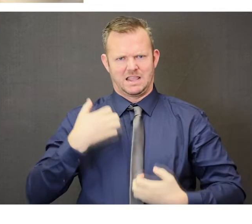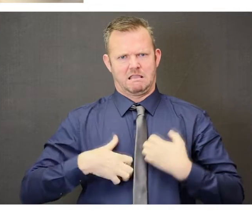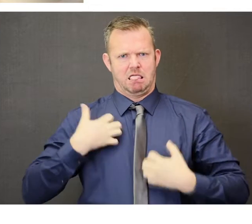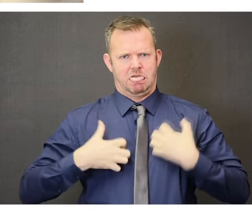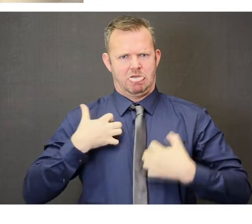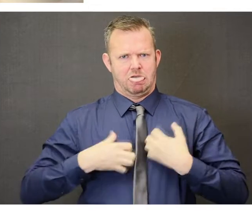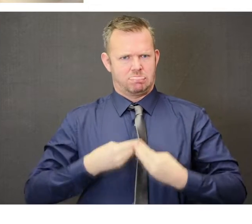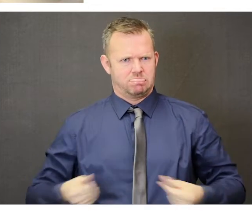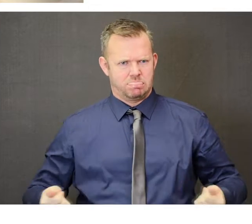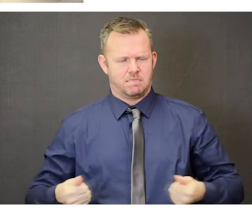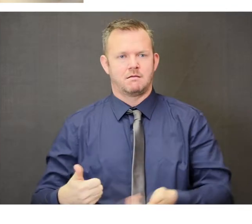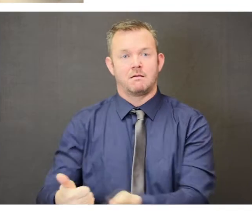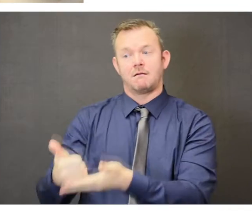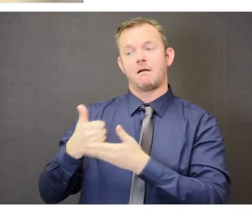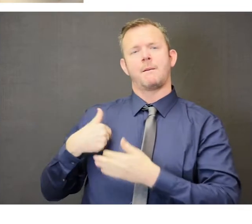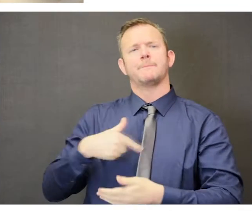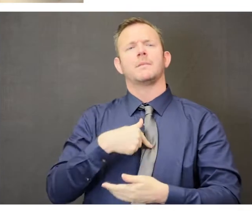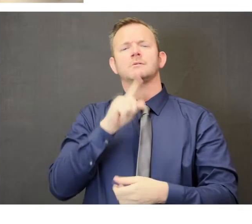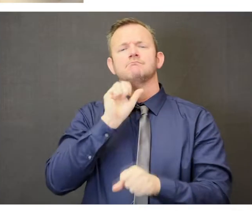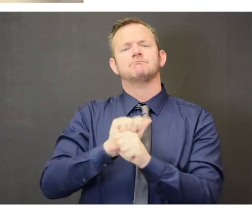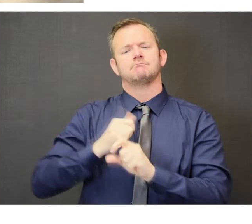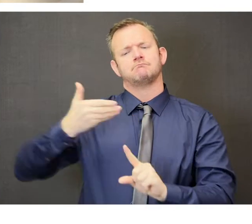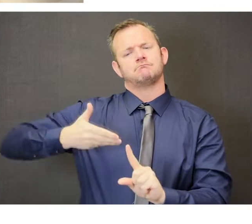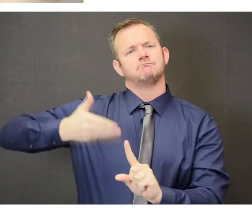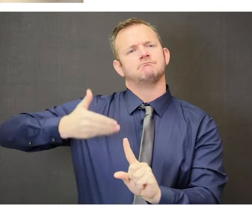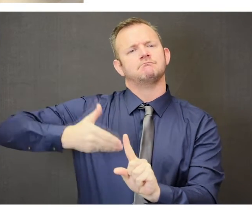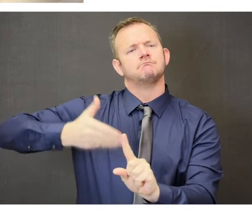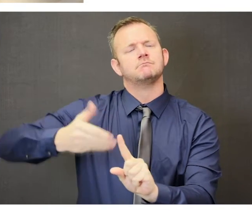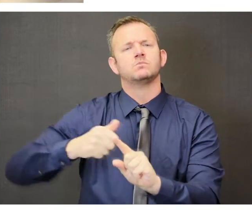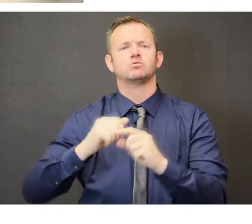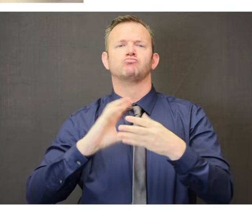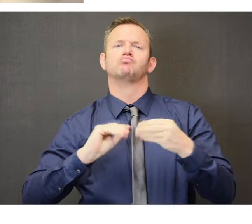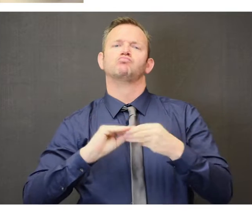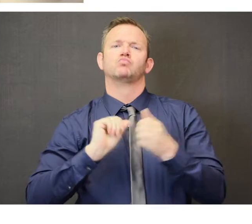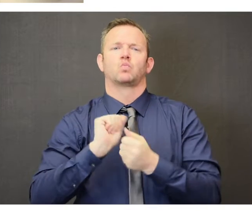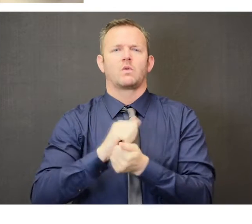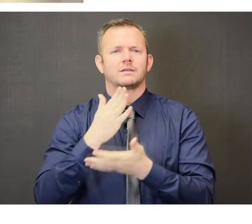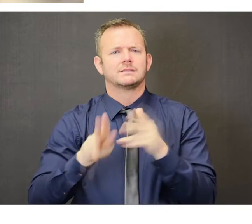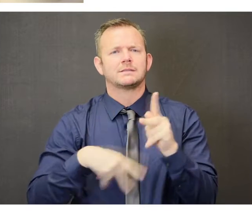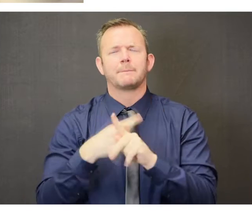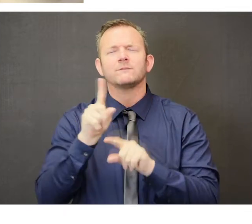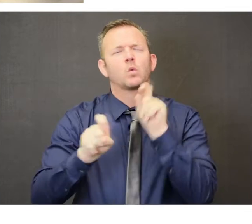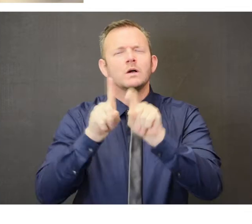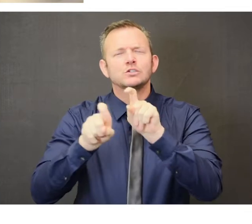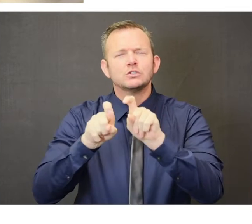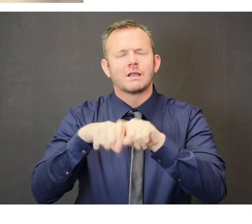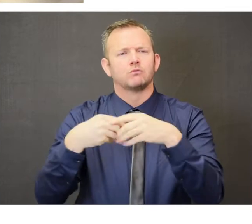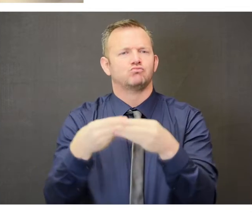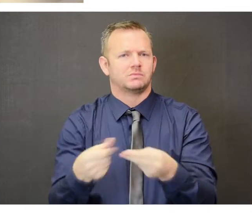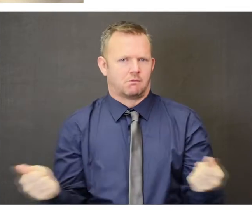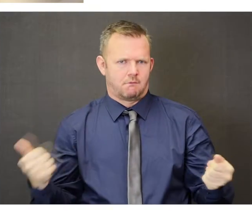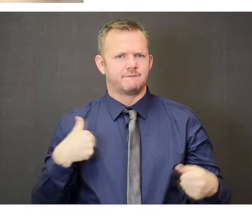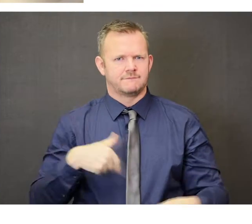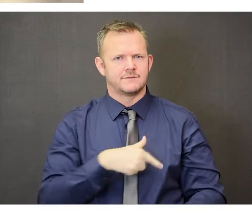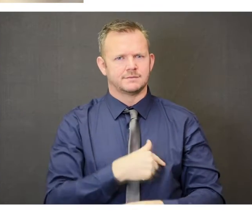serious of podcasts that will actually be addressing a number of questions that we have heard from a lot off